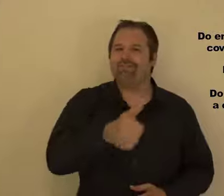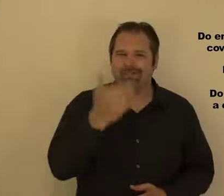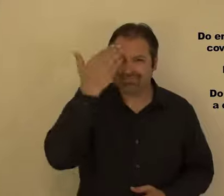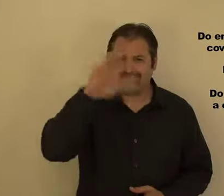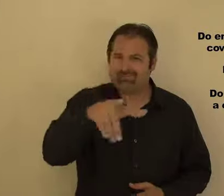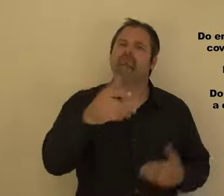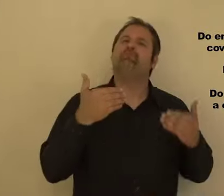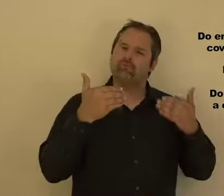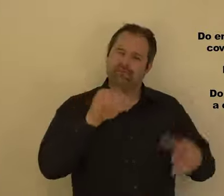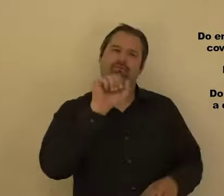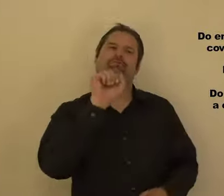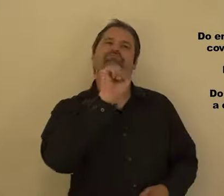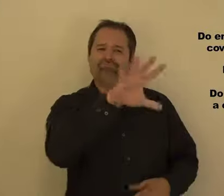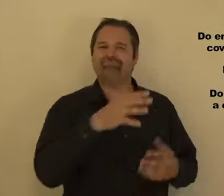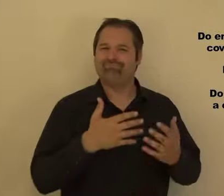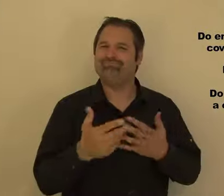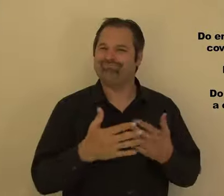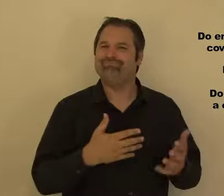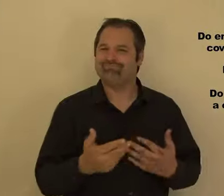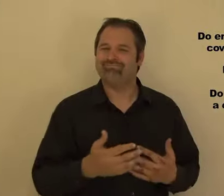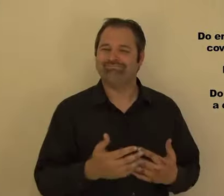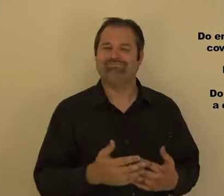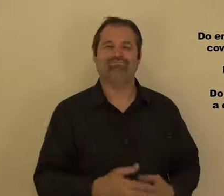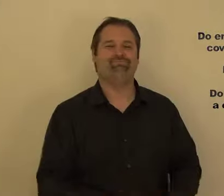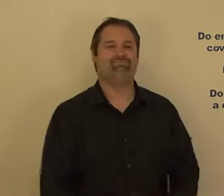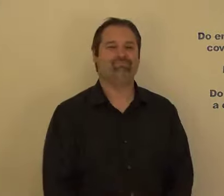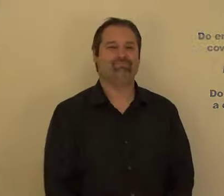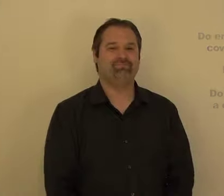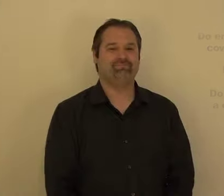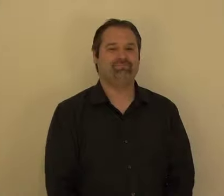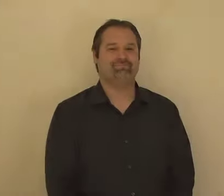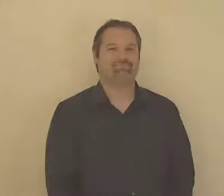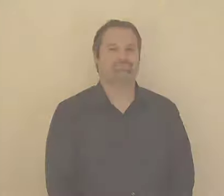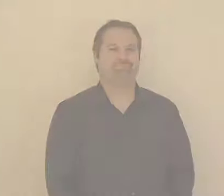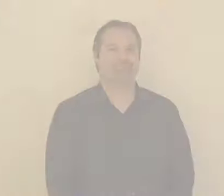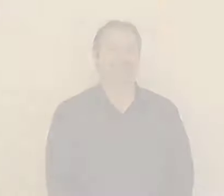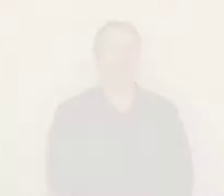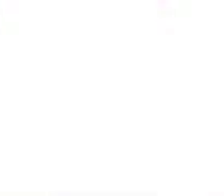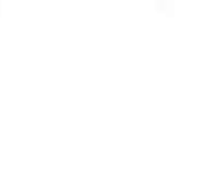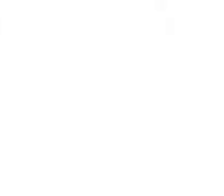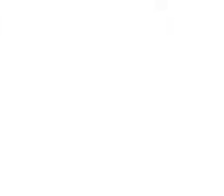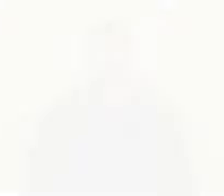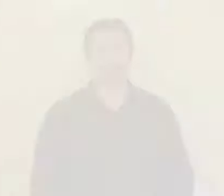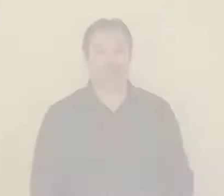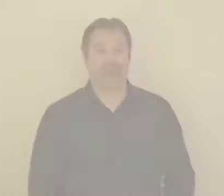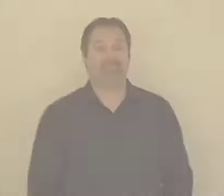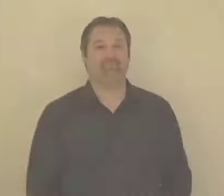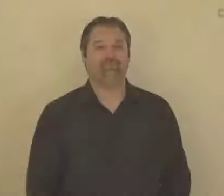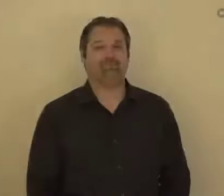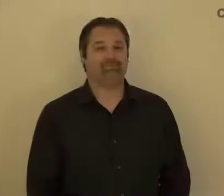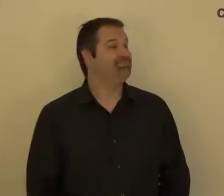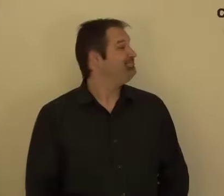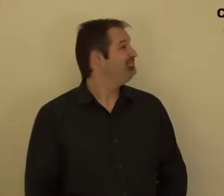What are the two main goals for a cover letter?